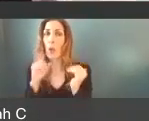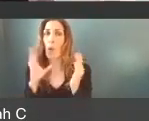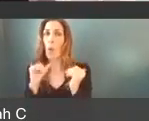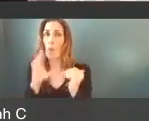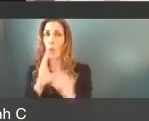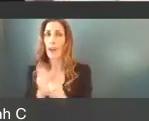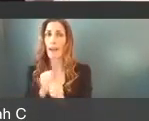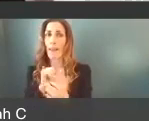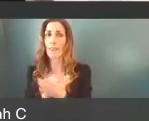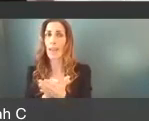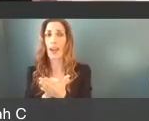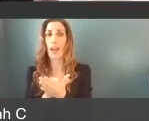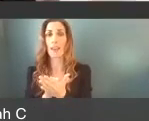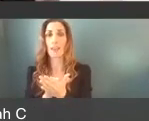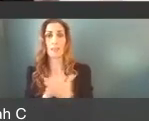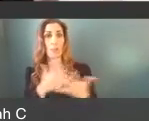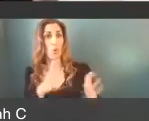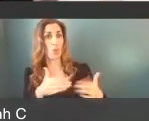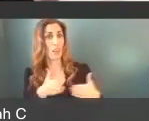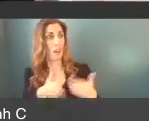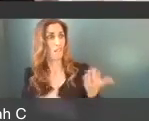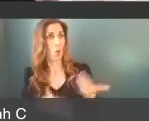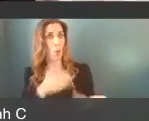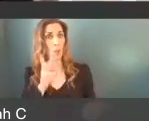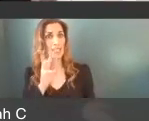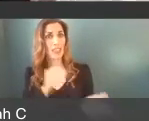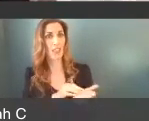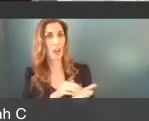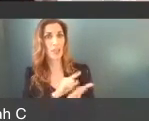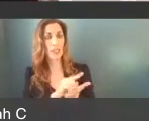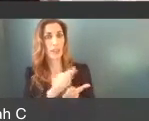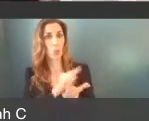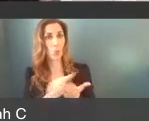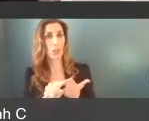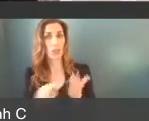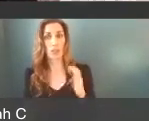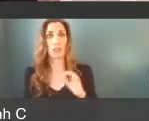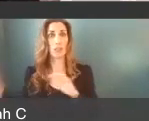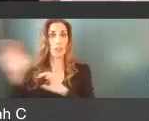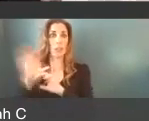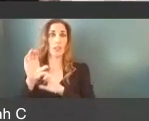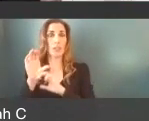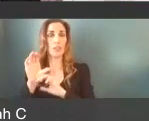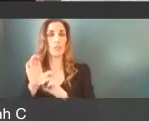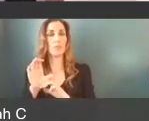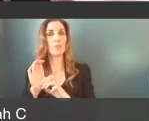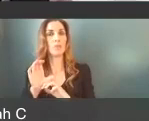on top of the nearly 6,000 doses that we're already getting, then you can do the math on